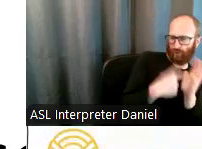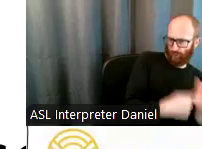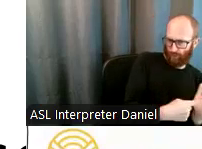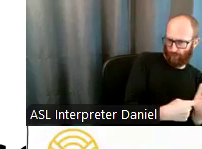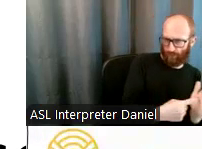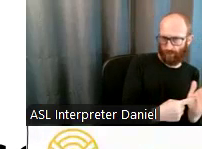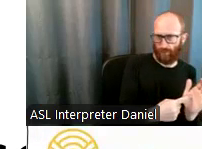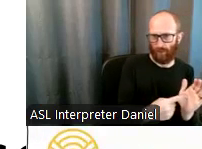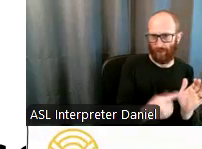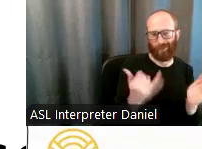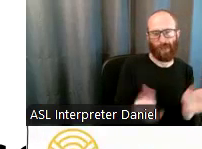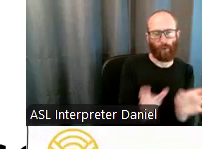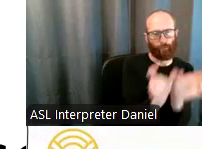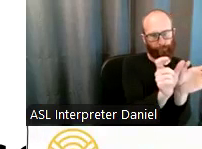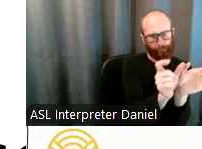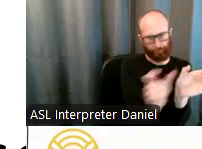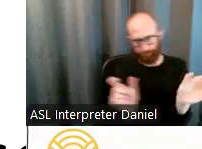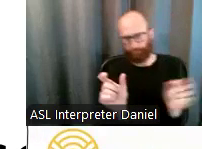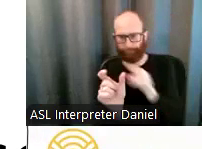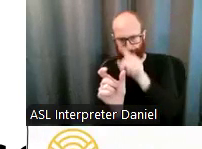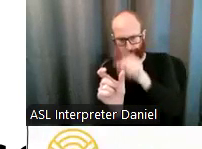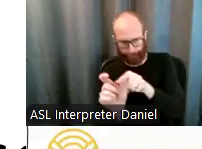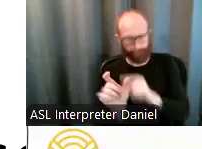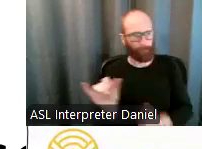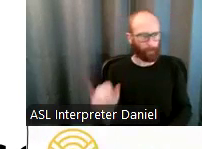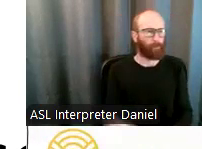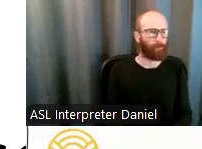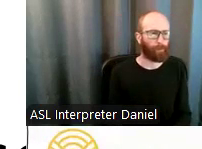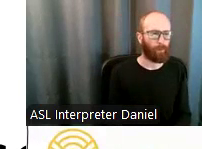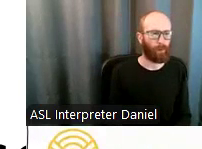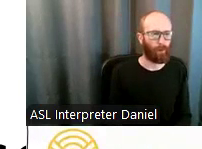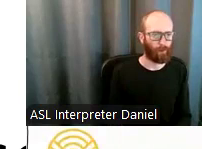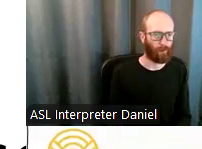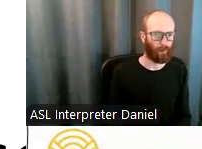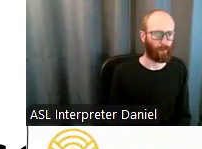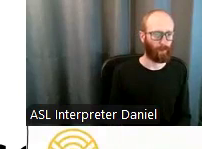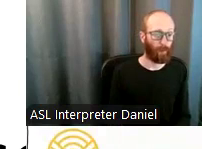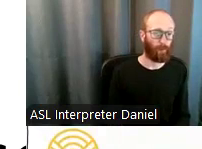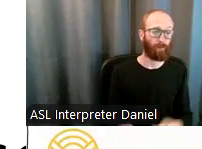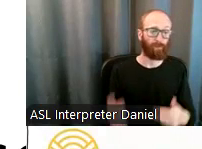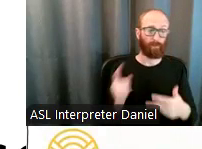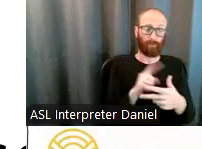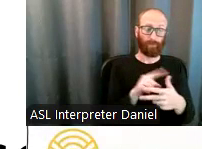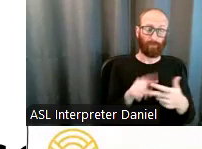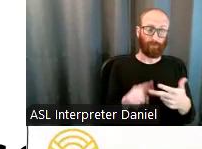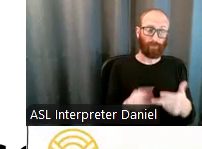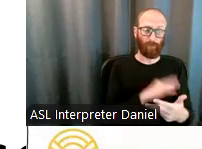pulled them out to put them here as well. These three credits are generally defaulted in a